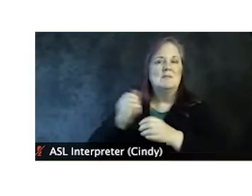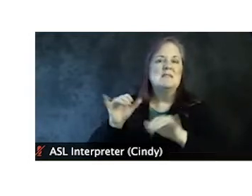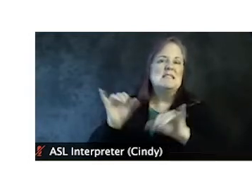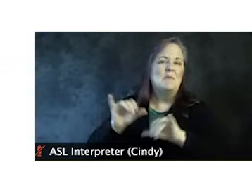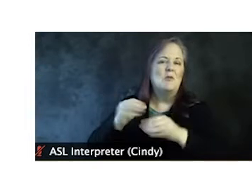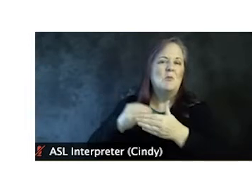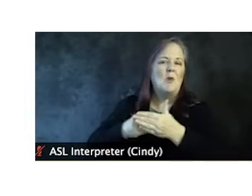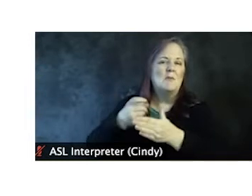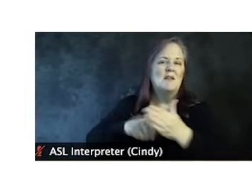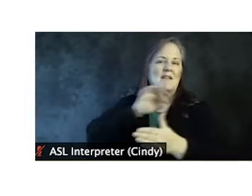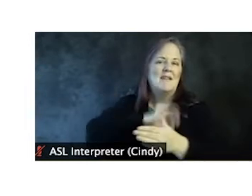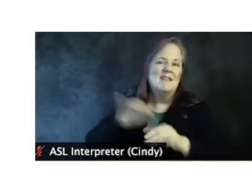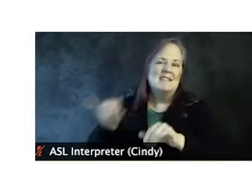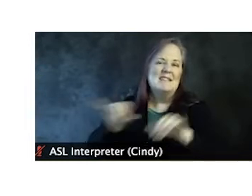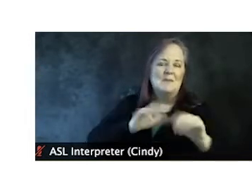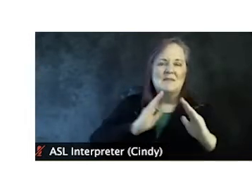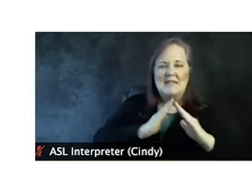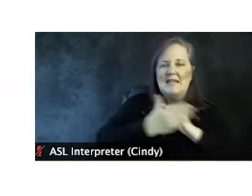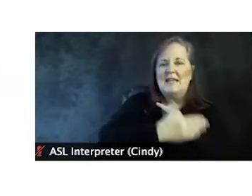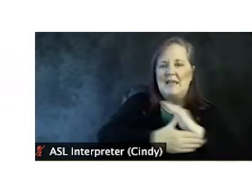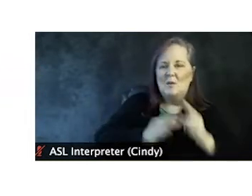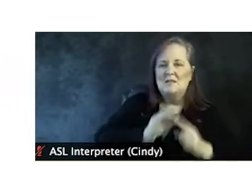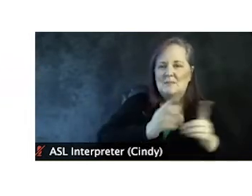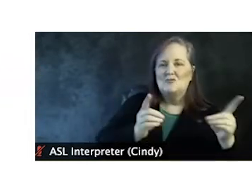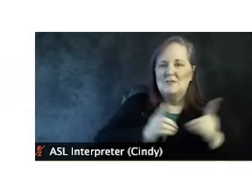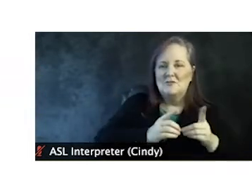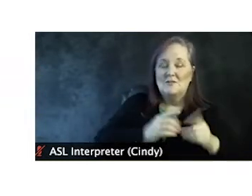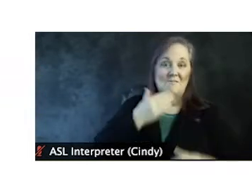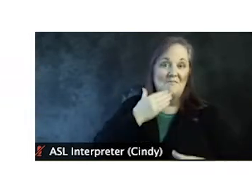And the expenditures we have realtors on the yes side.